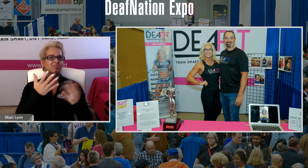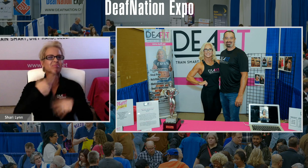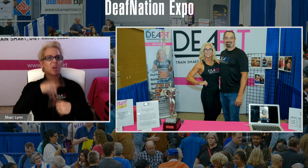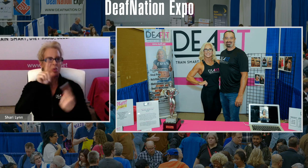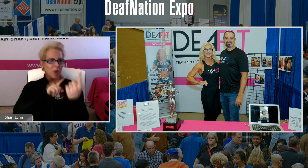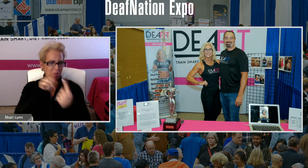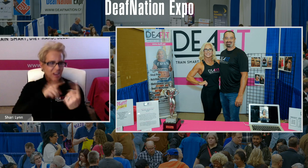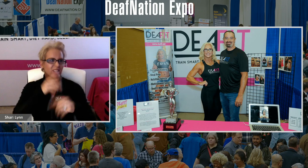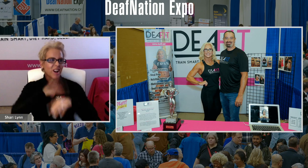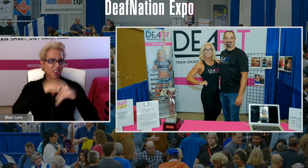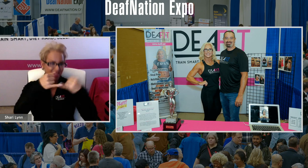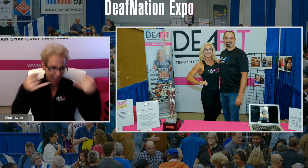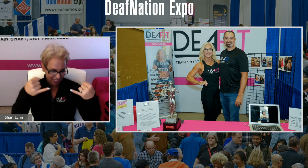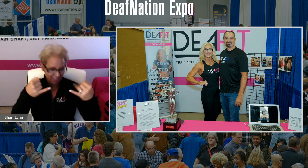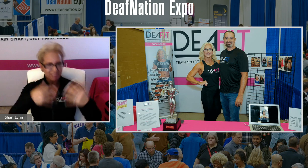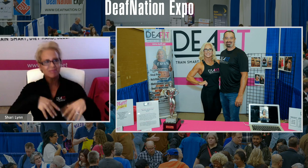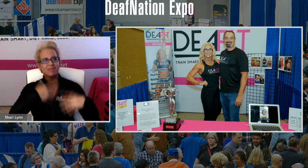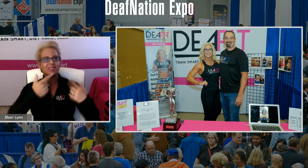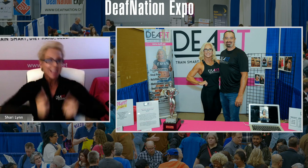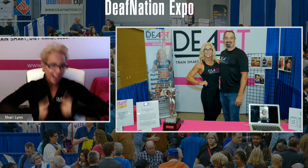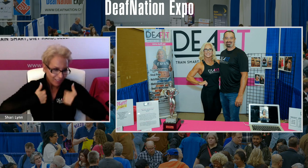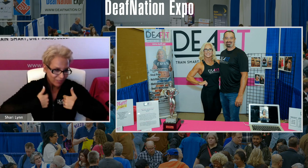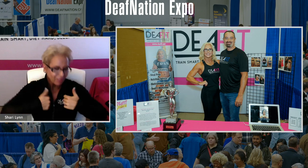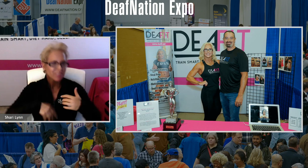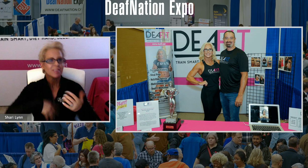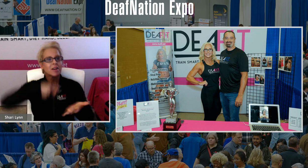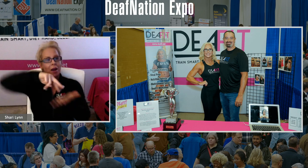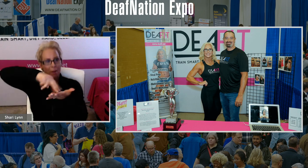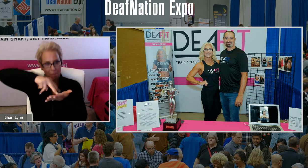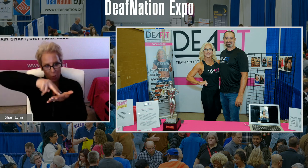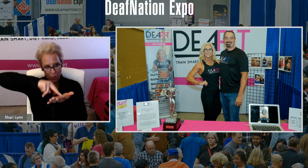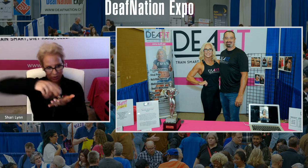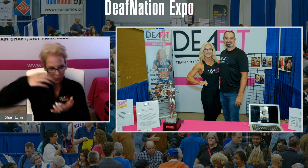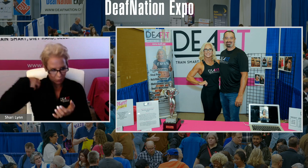and provide one-on-one, online, or live coaching,